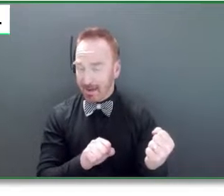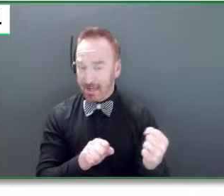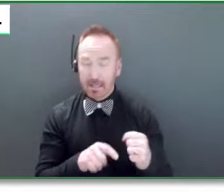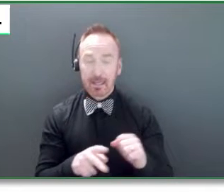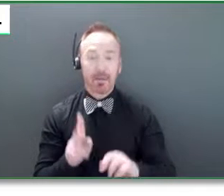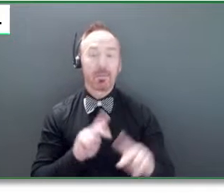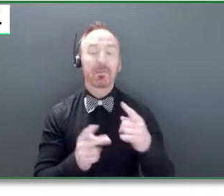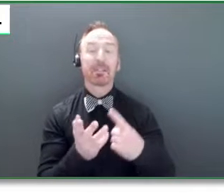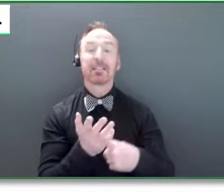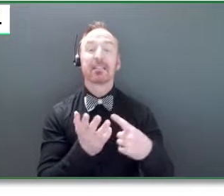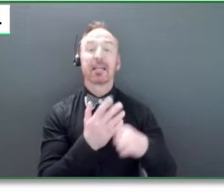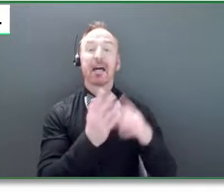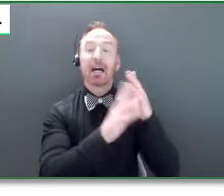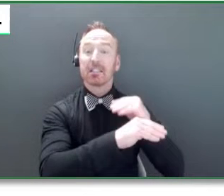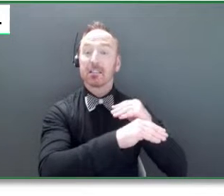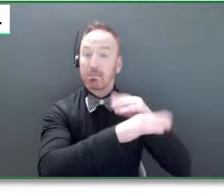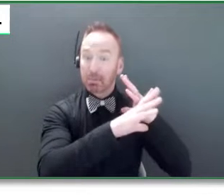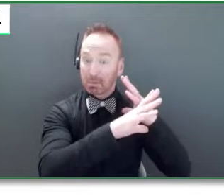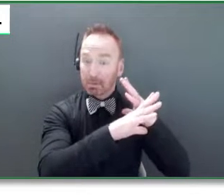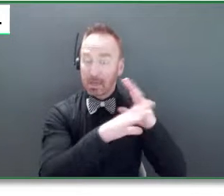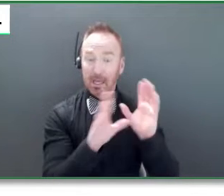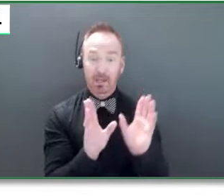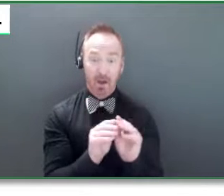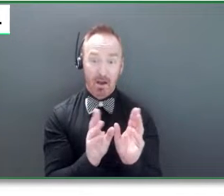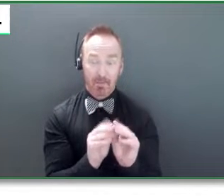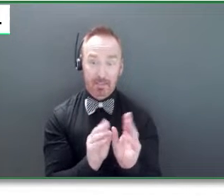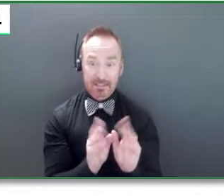and not being able to engage audiences virtually.